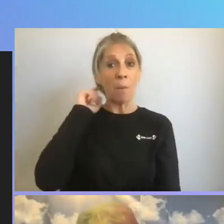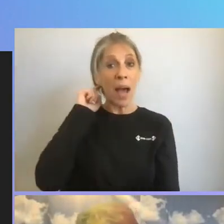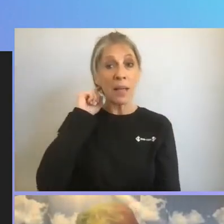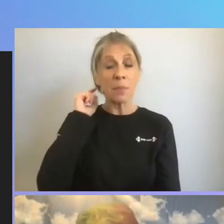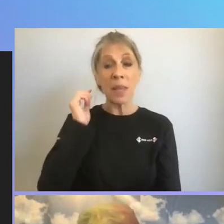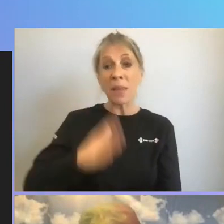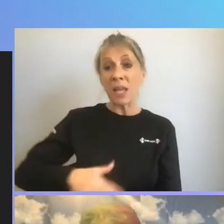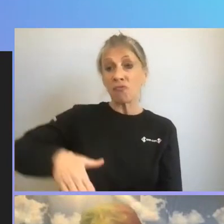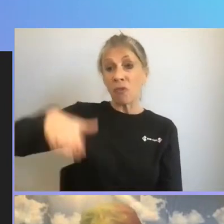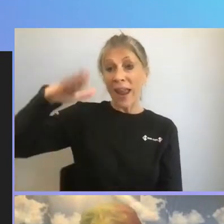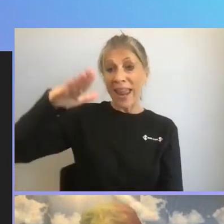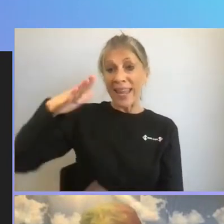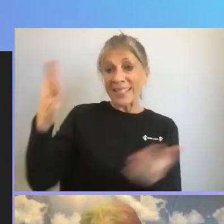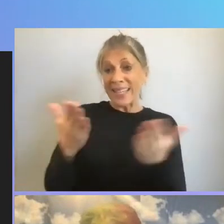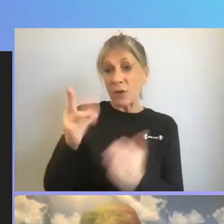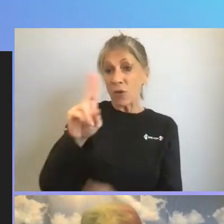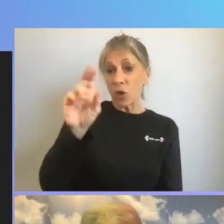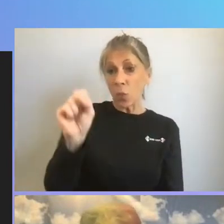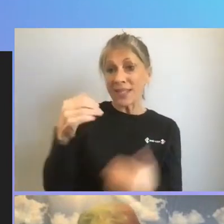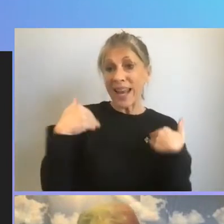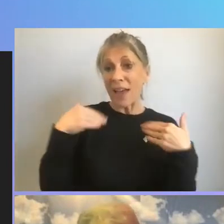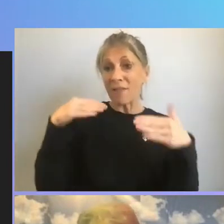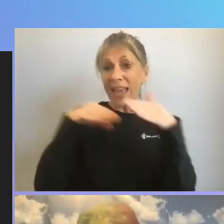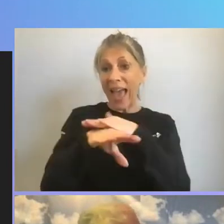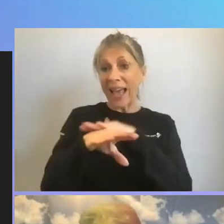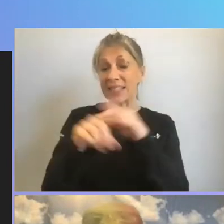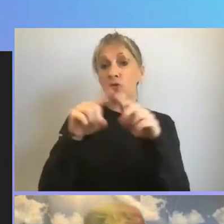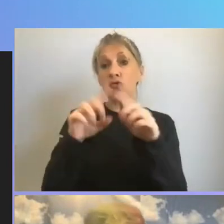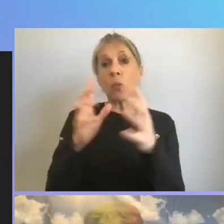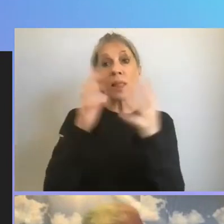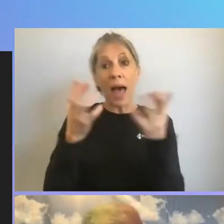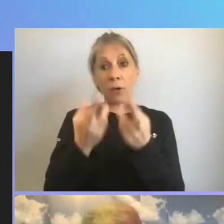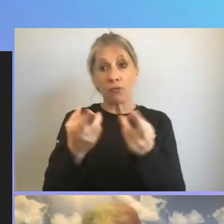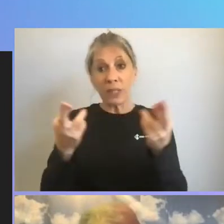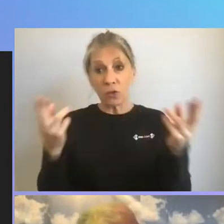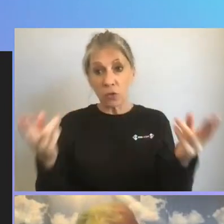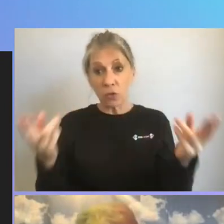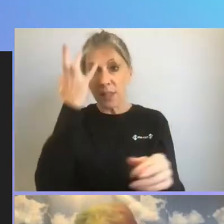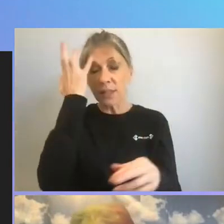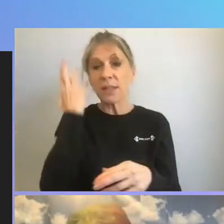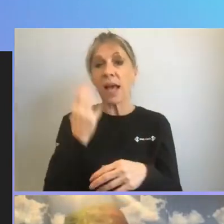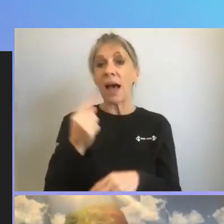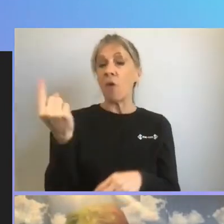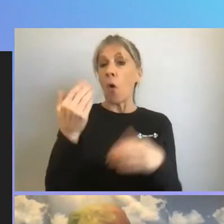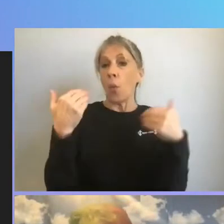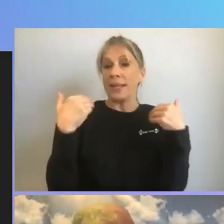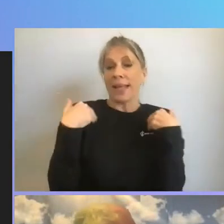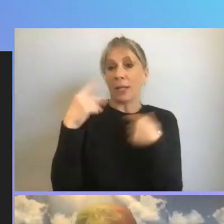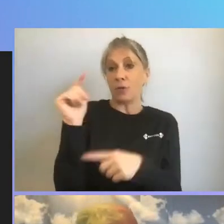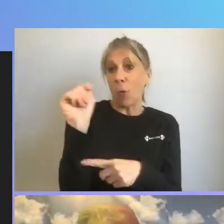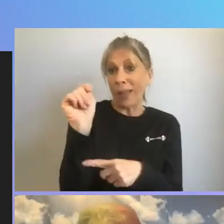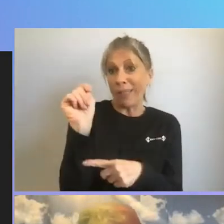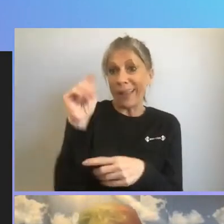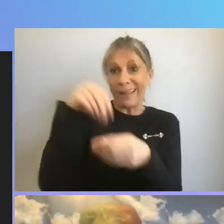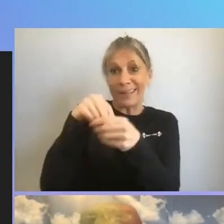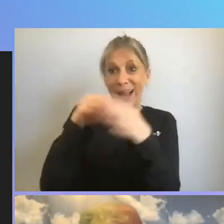the US and having access to a lot of resources like, I've always had a toilet indoors, and